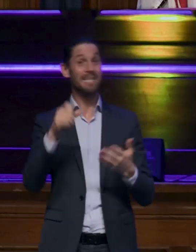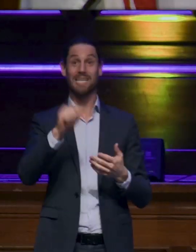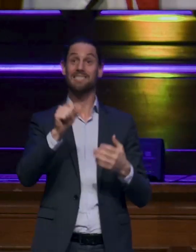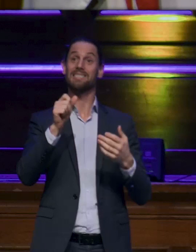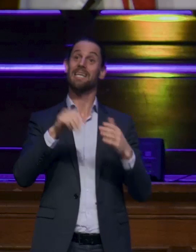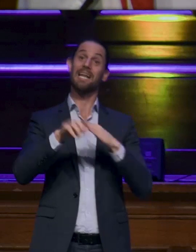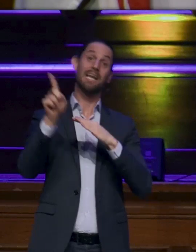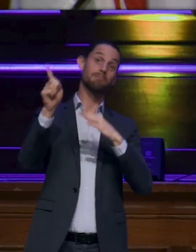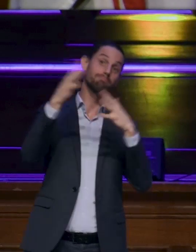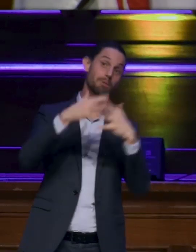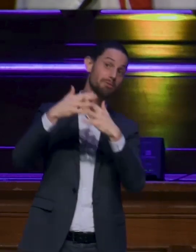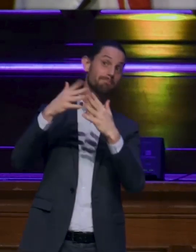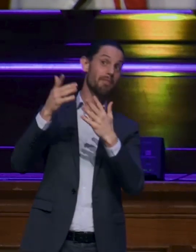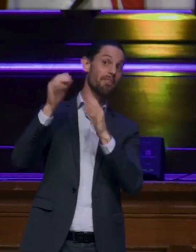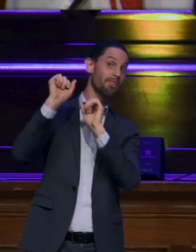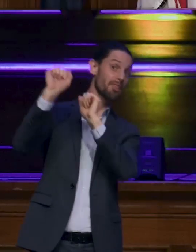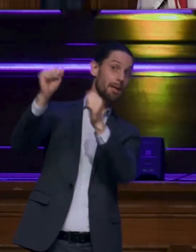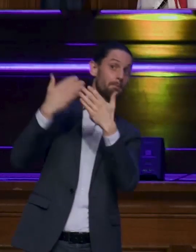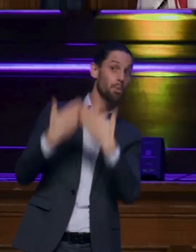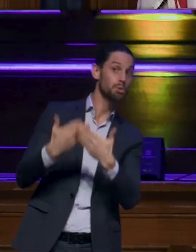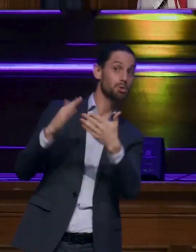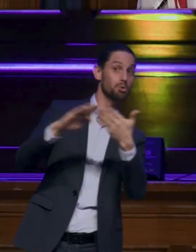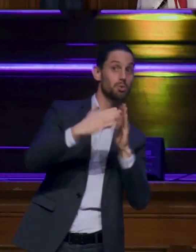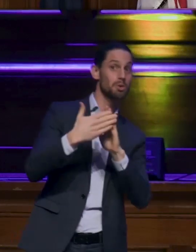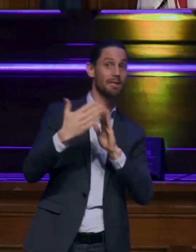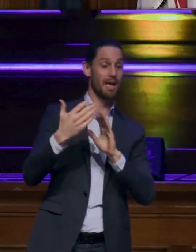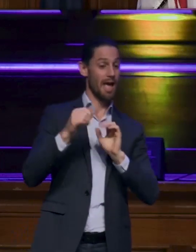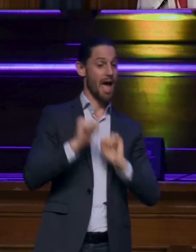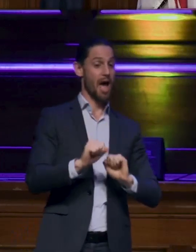question its for them to judge did you feel that the he arm answered your